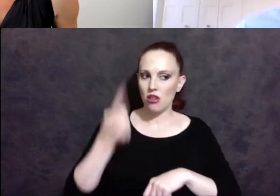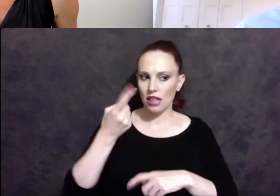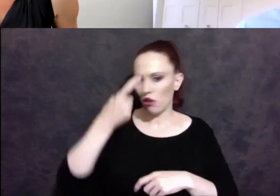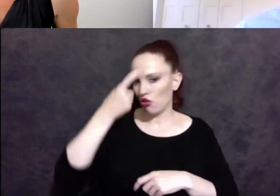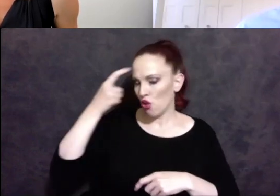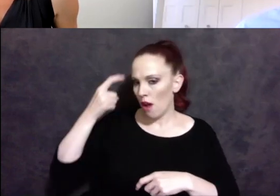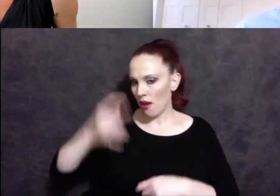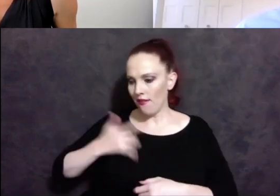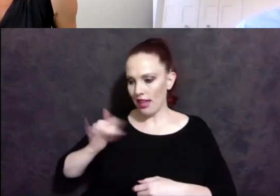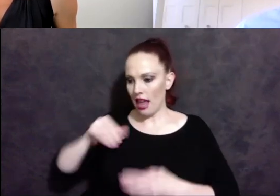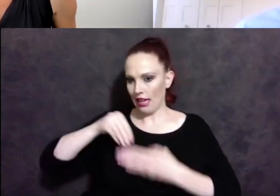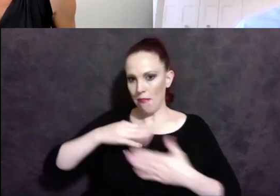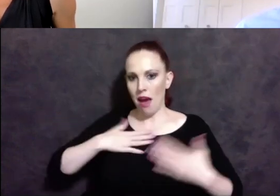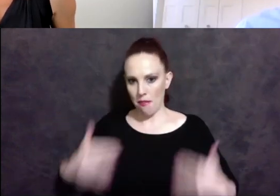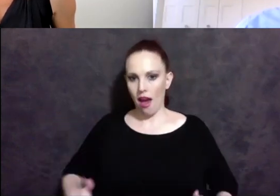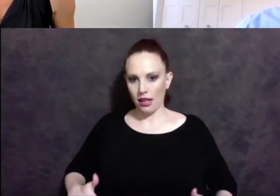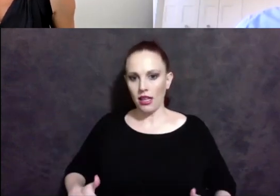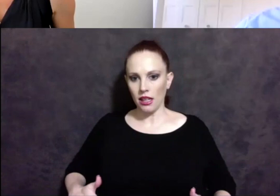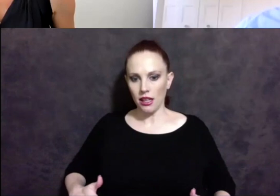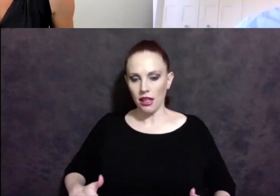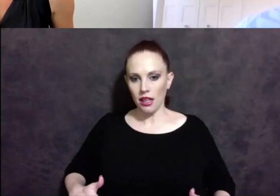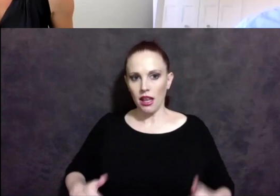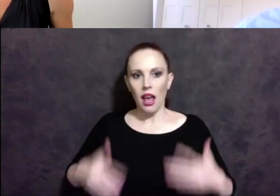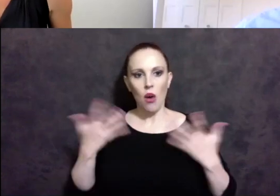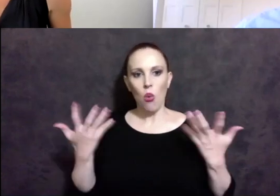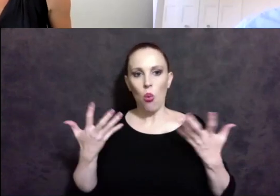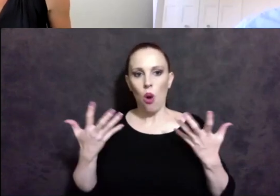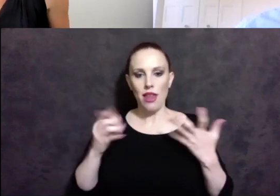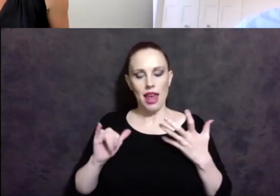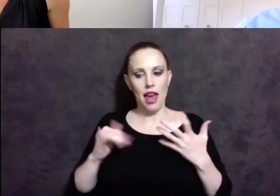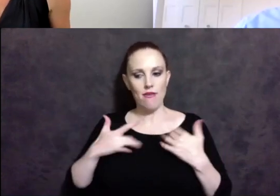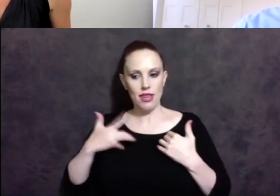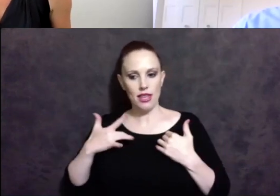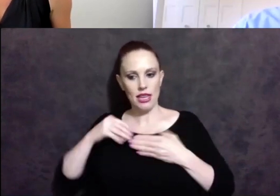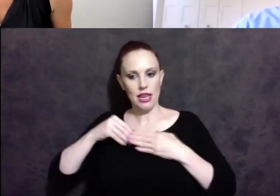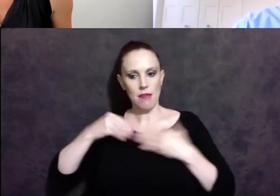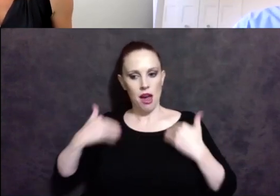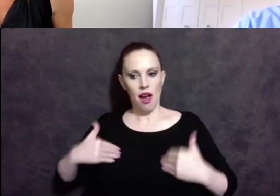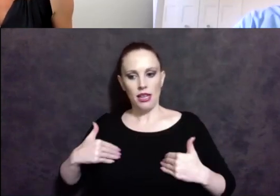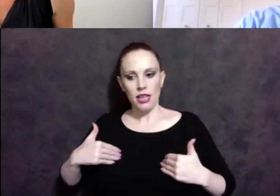in my body and what does that particular feeling in my body, you know, what is that associated